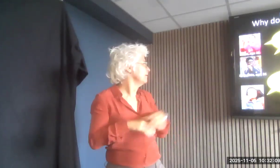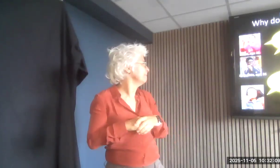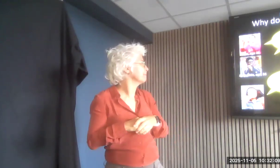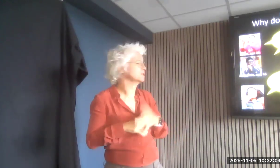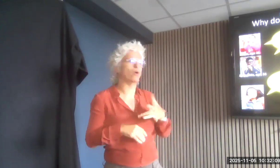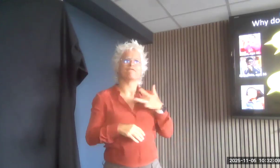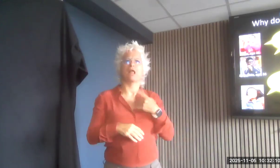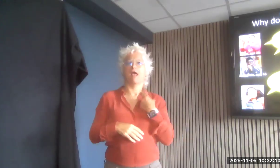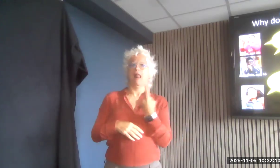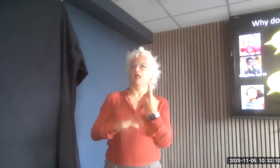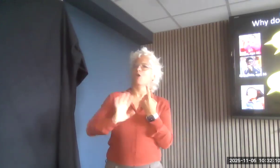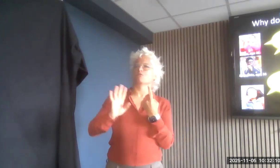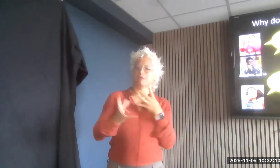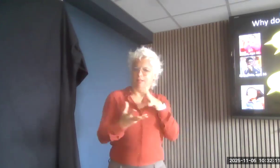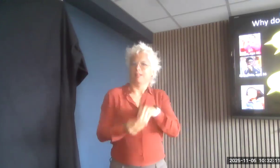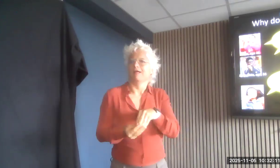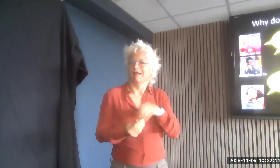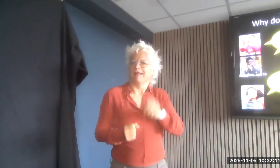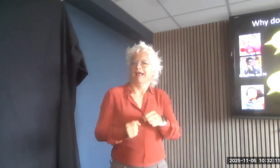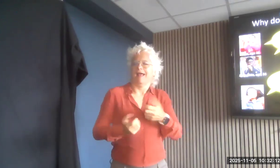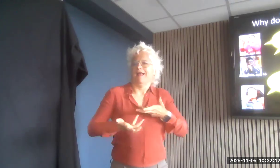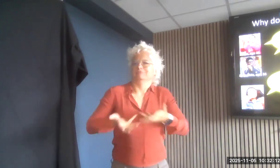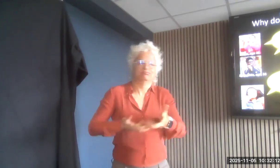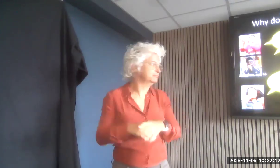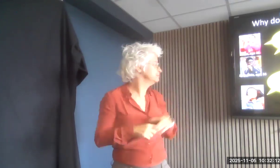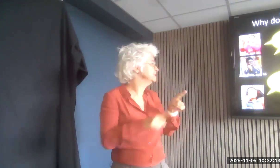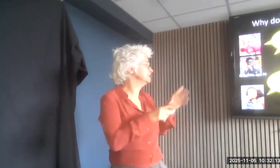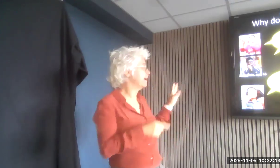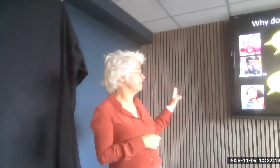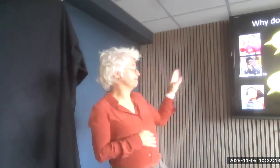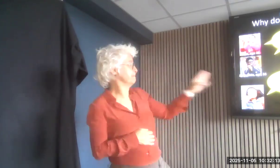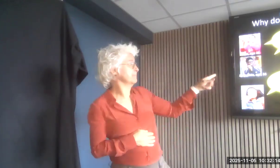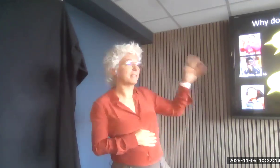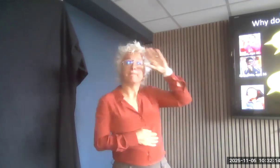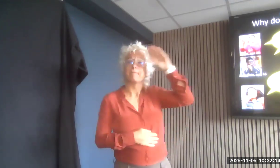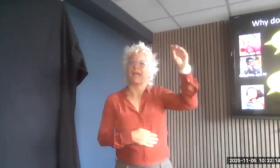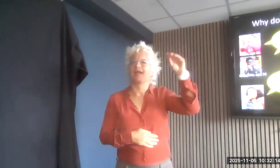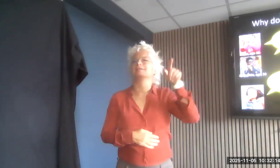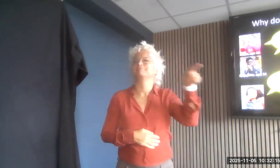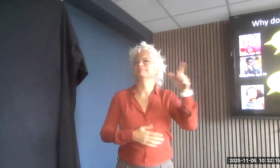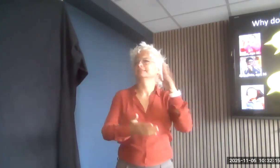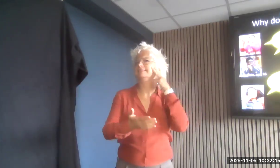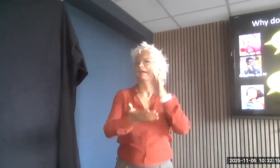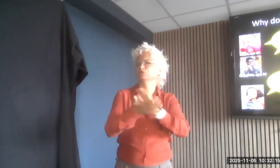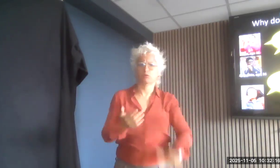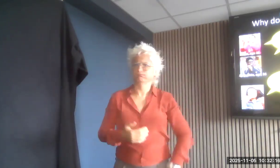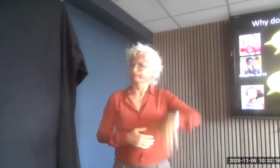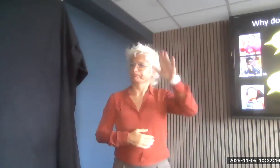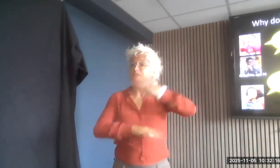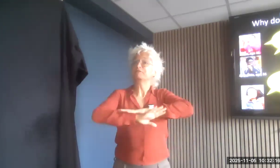They are using social media to interact even at school, and it means that this person said they don't necessarily feel alone anymore. And this other individual.